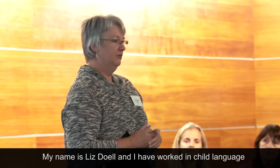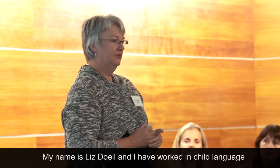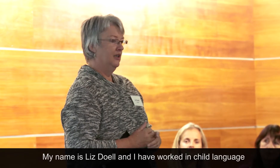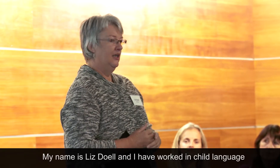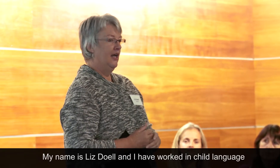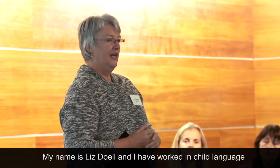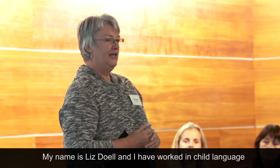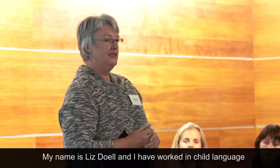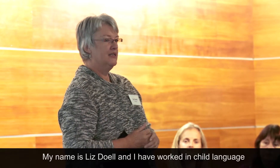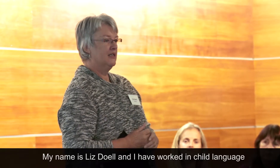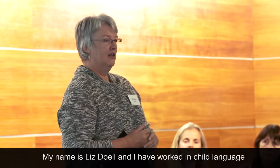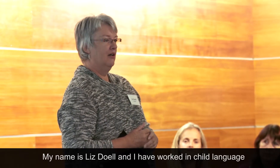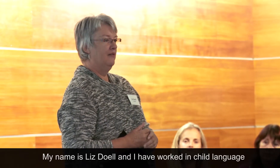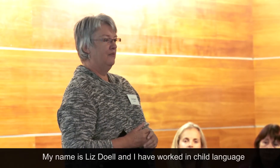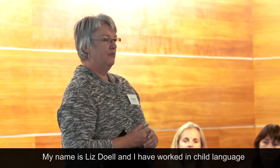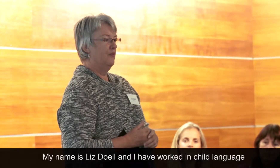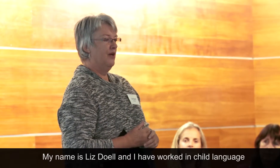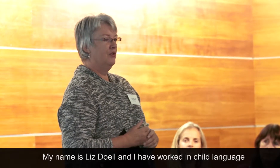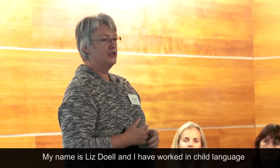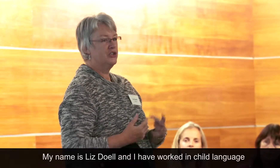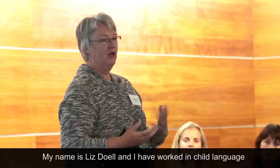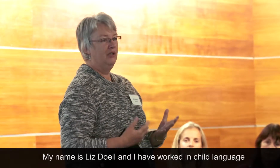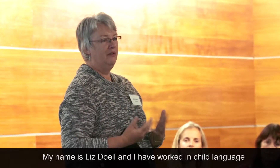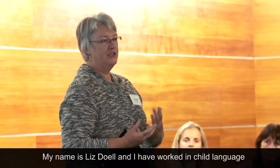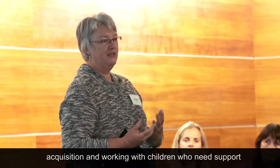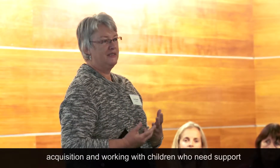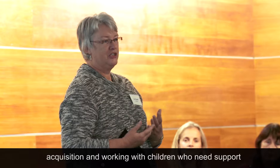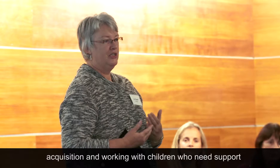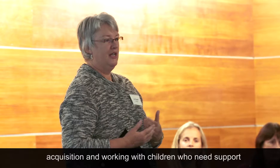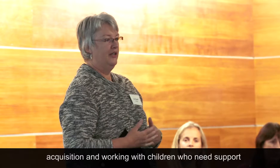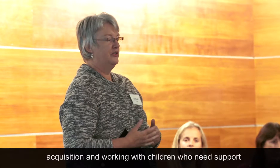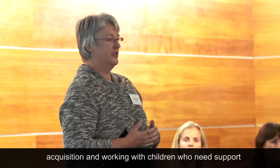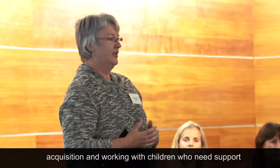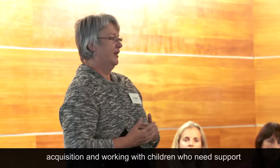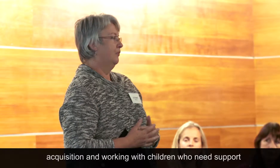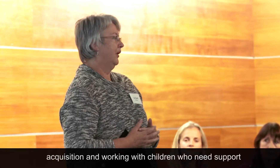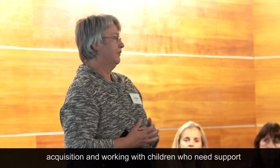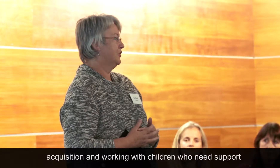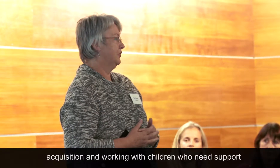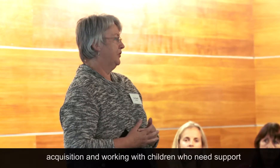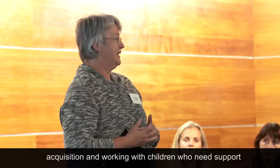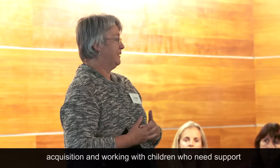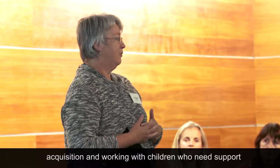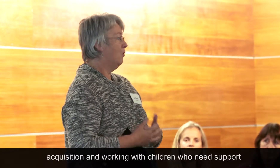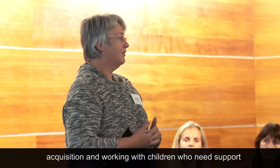I have worked in child language acquisition and working with children who need support